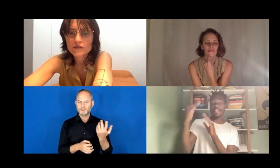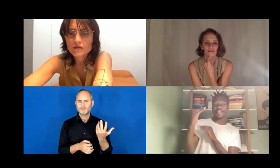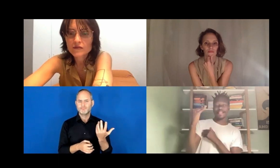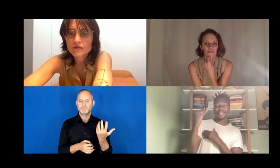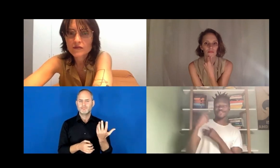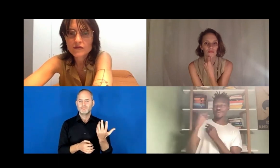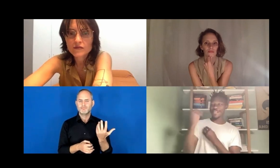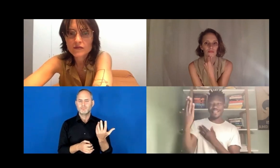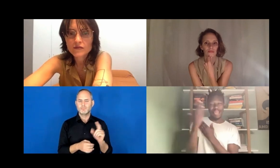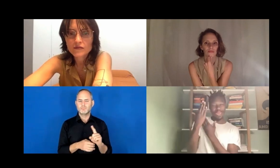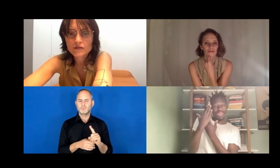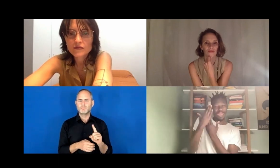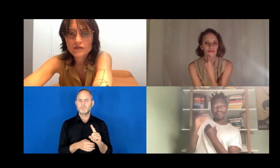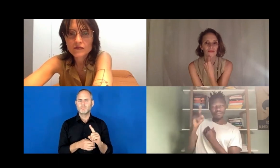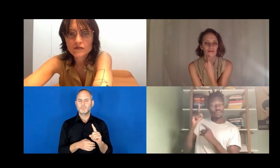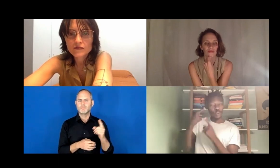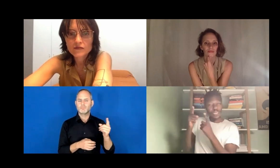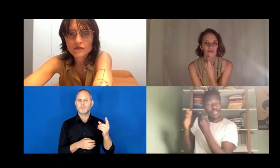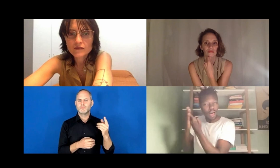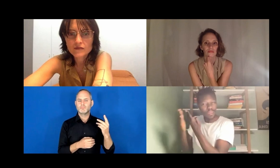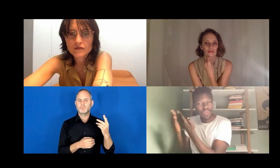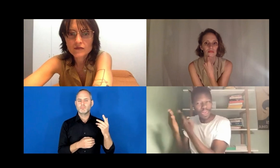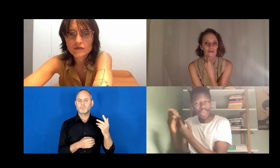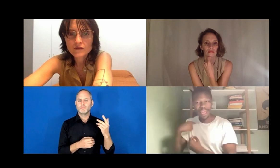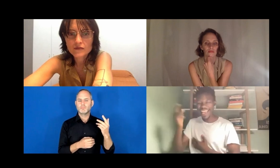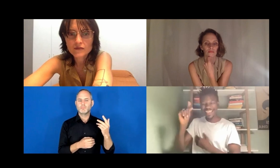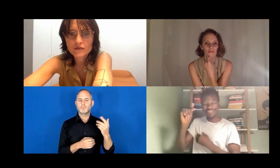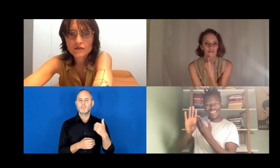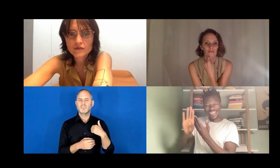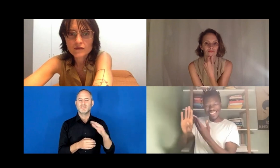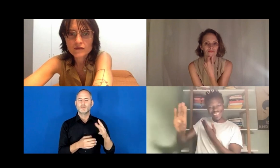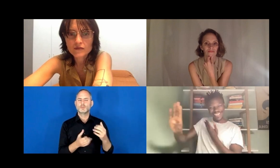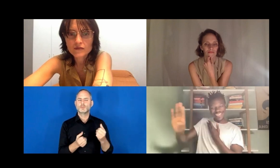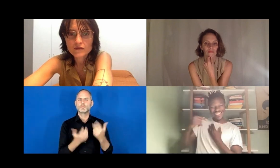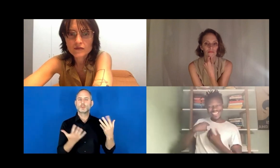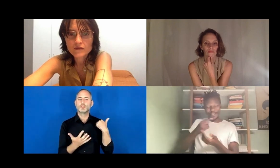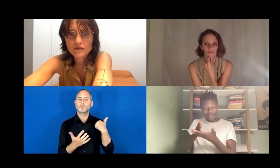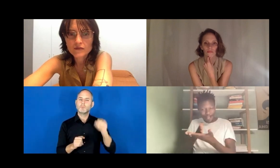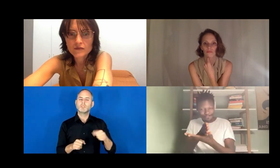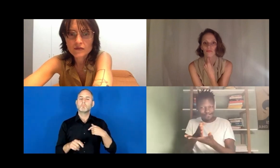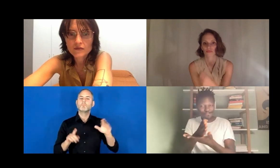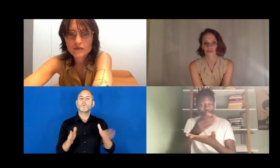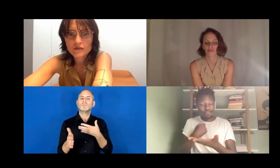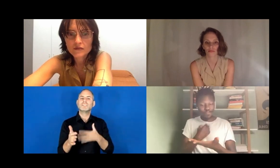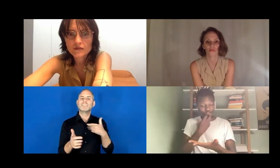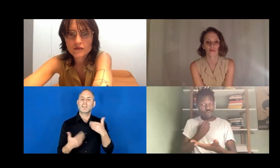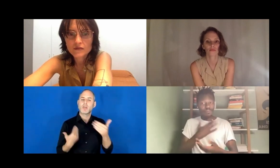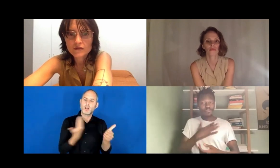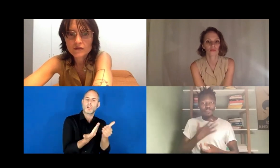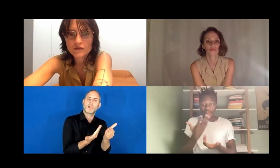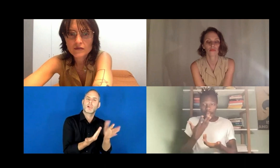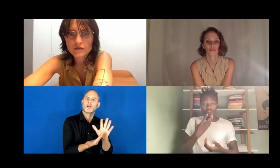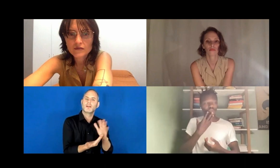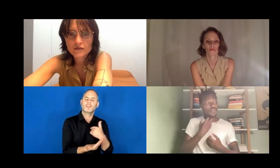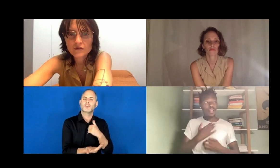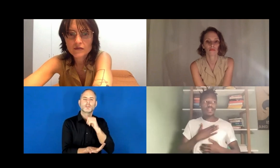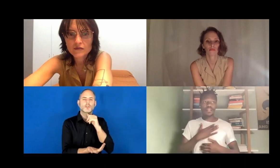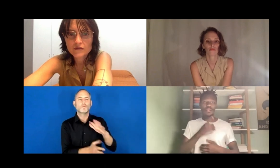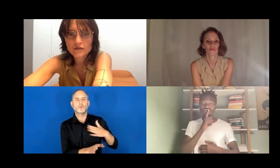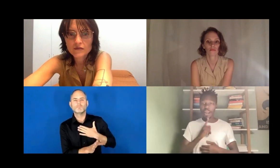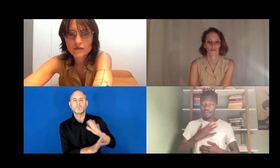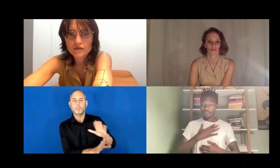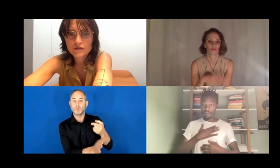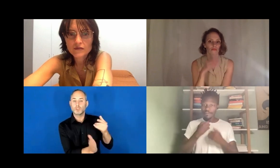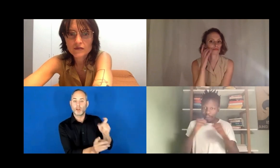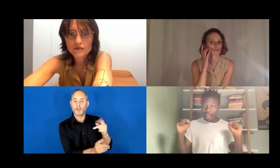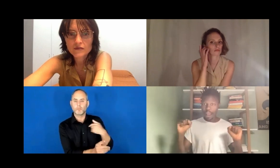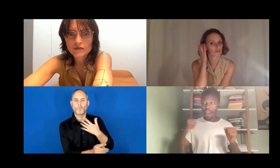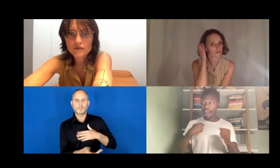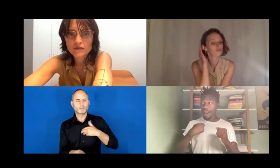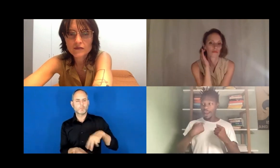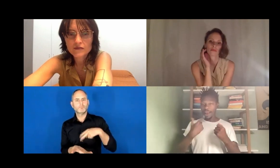but I don't feel that I am close to the music. It's rather that the music is coming closer to me. I feel like this is my style.